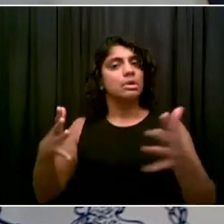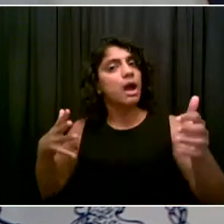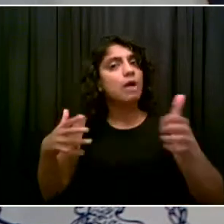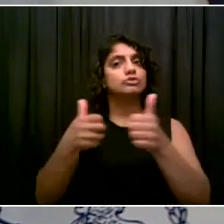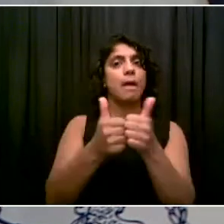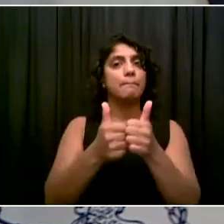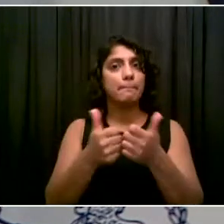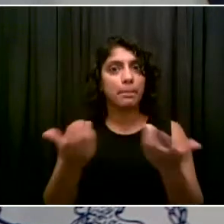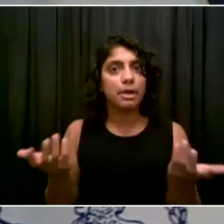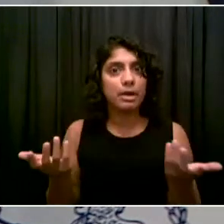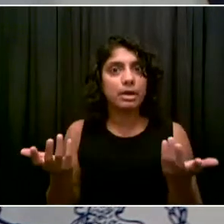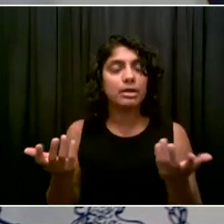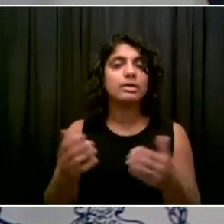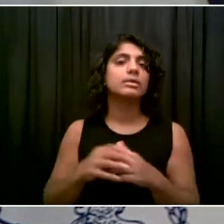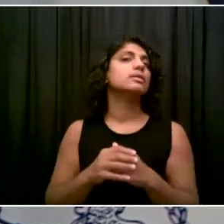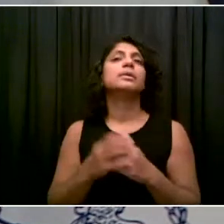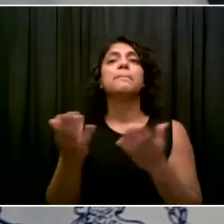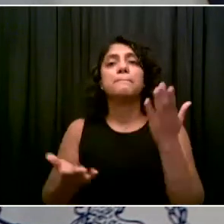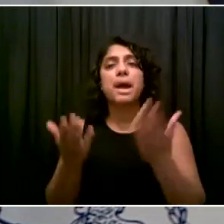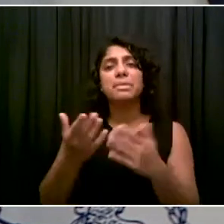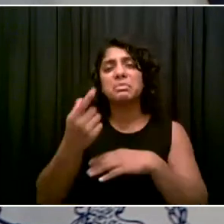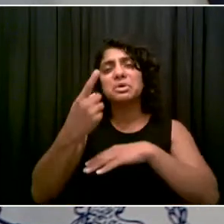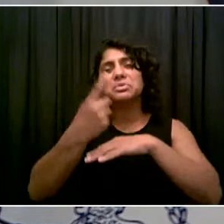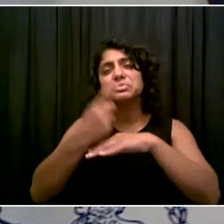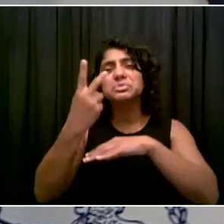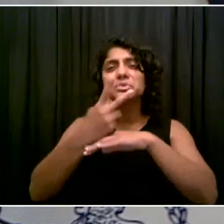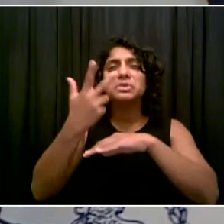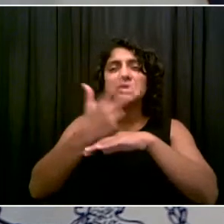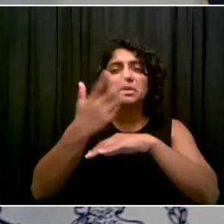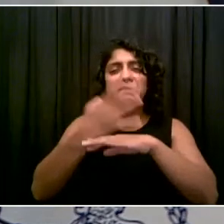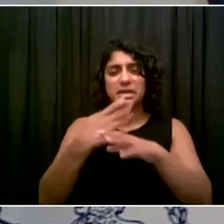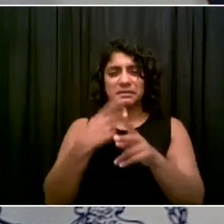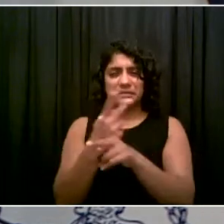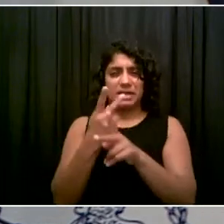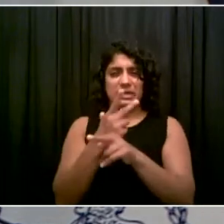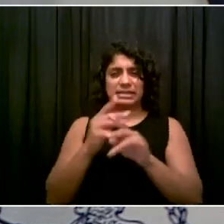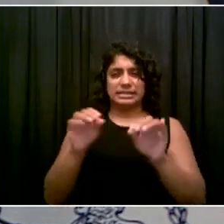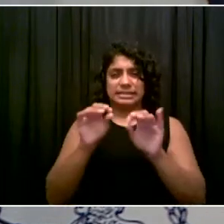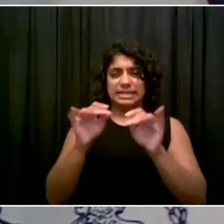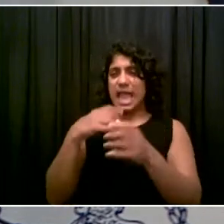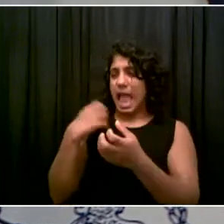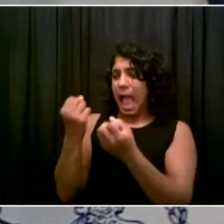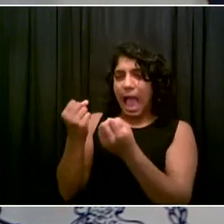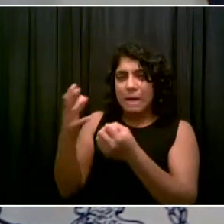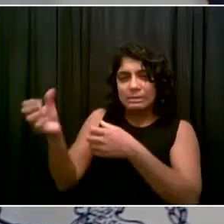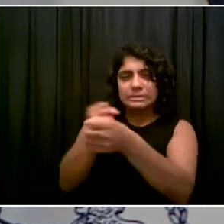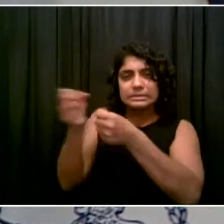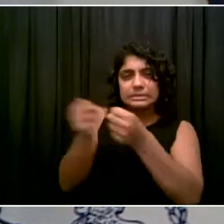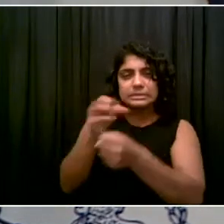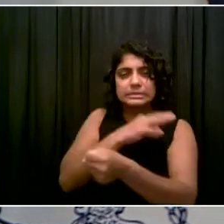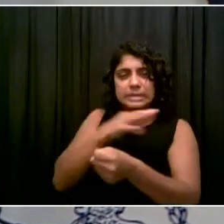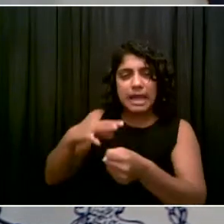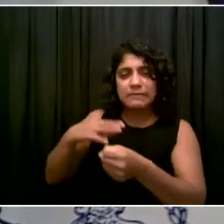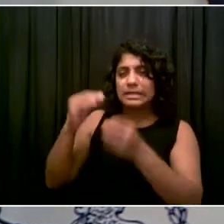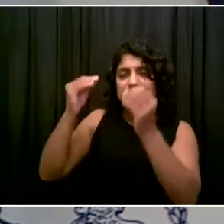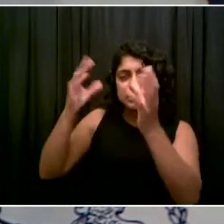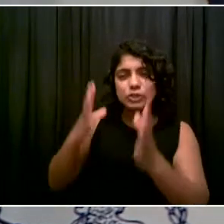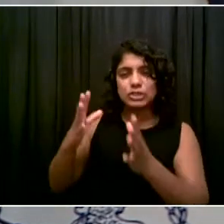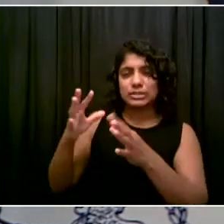THAT IS A GOOD THING. BUT I'M VERY CONFIDENT THE RESOURCES AND STAFFING IS THERE.